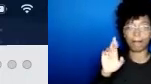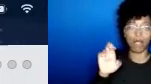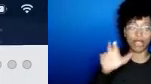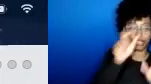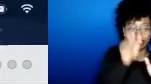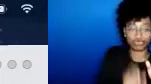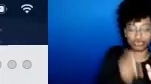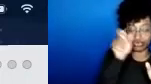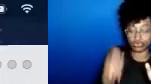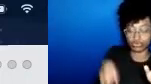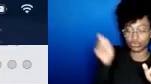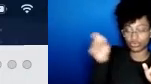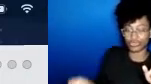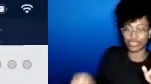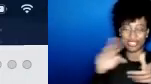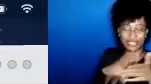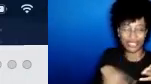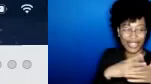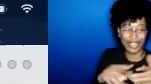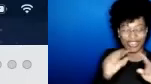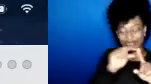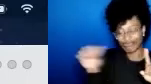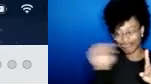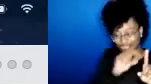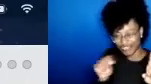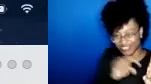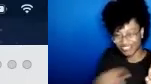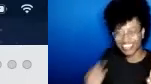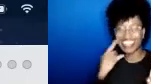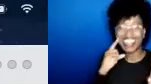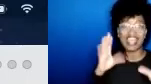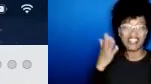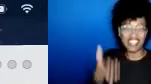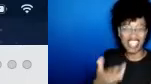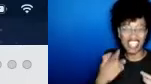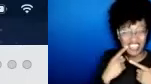07:03:02 and you've got that. So it goes pretty quickly.